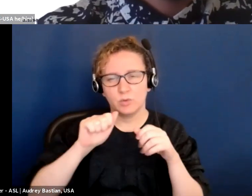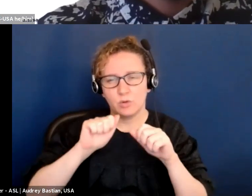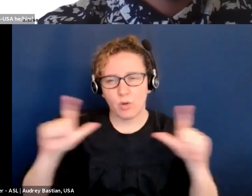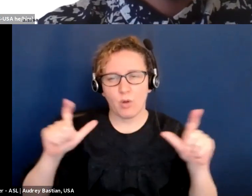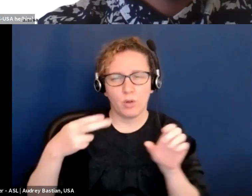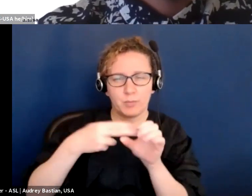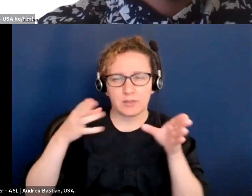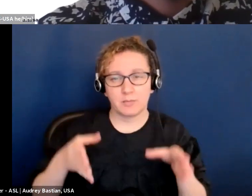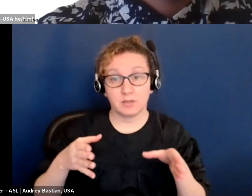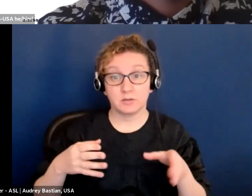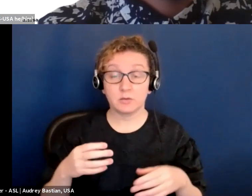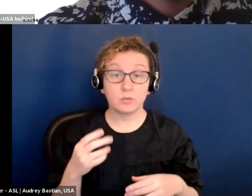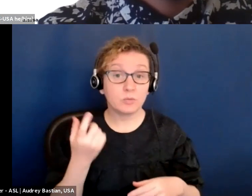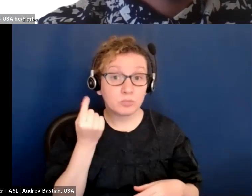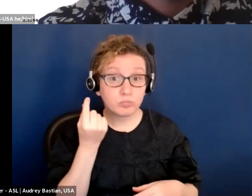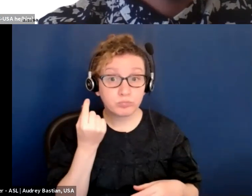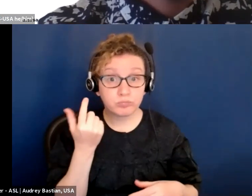We do that, um and